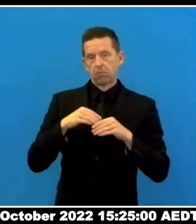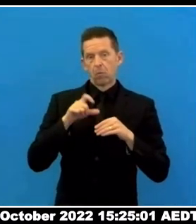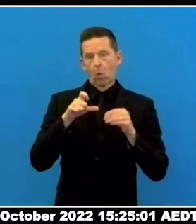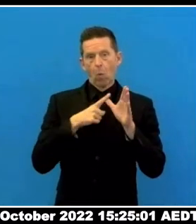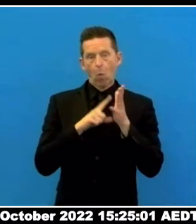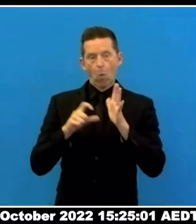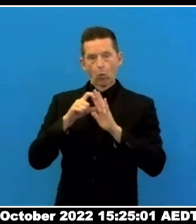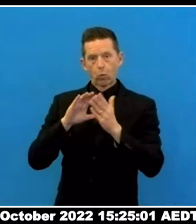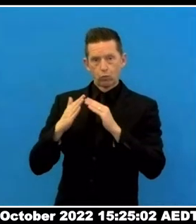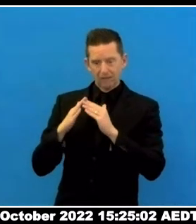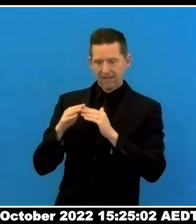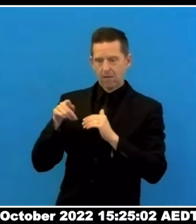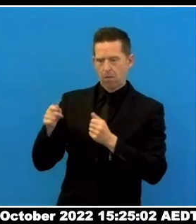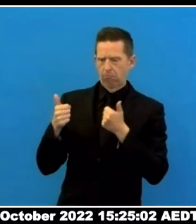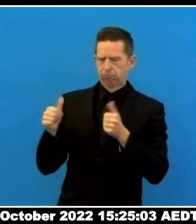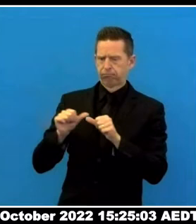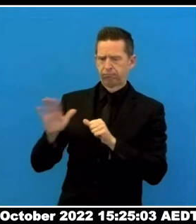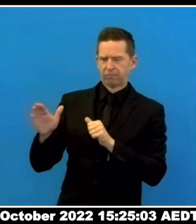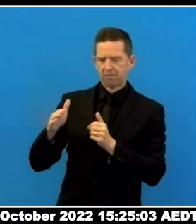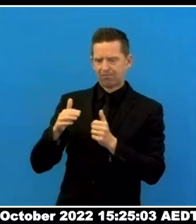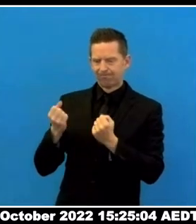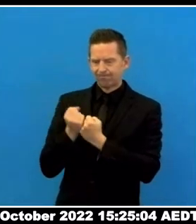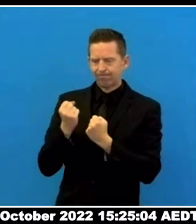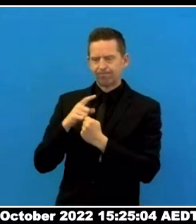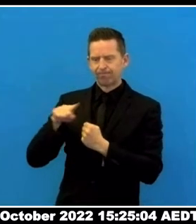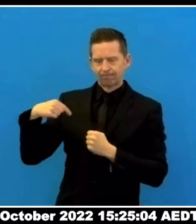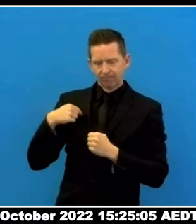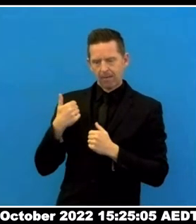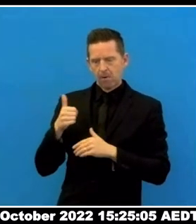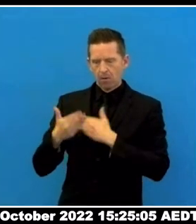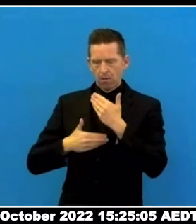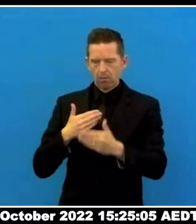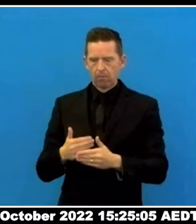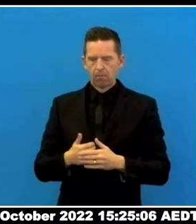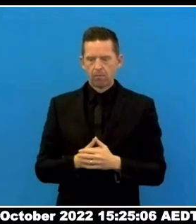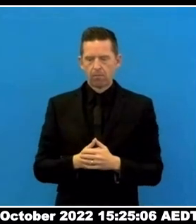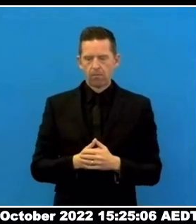and continue in my first language and graduated in 2013 from high school.